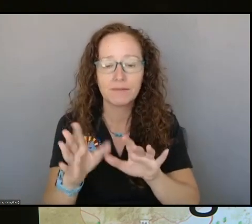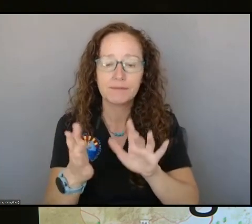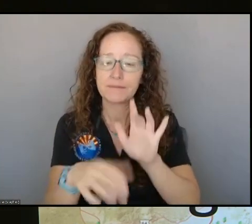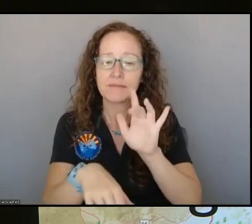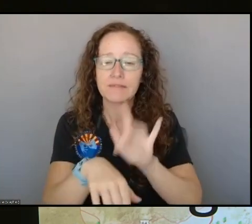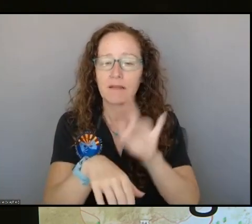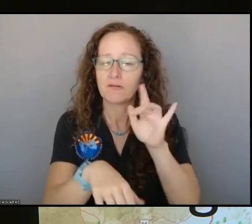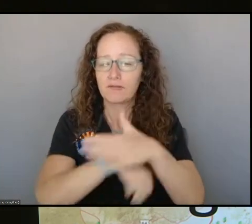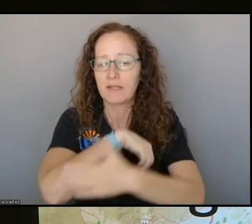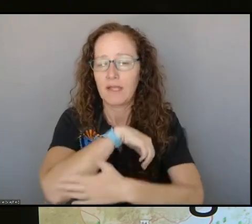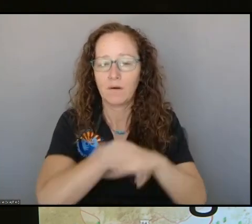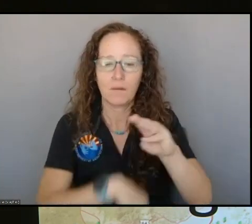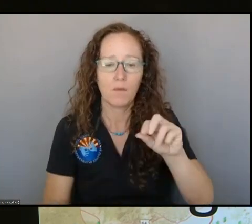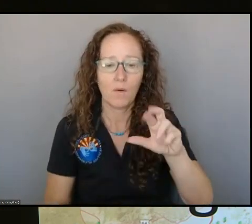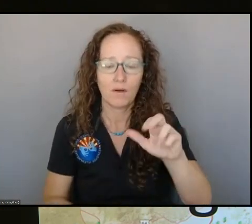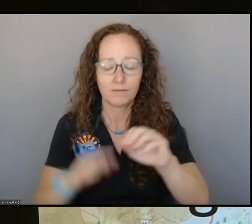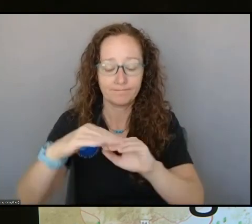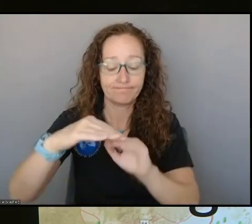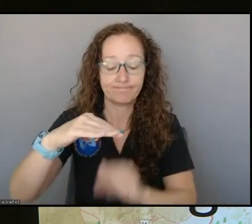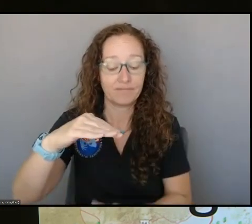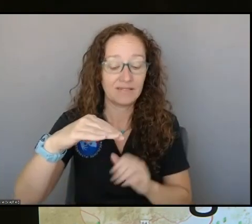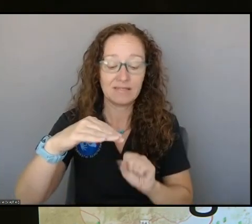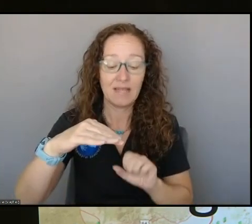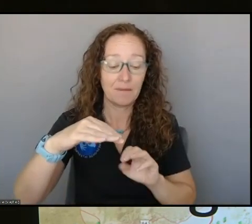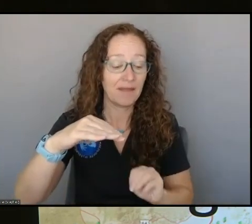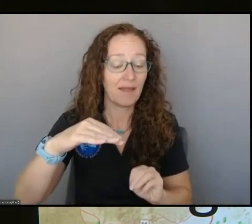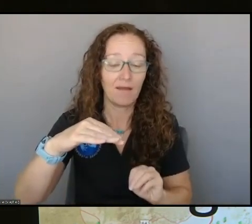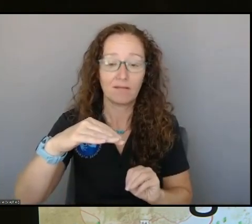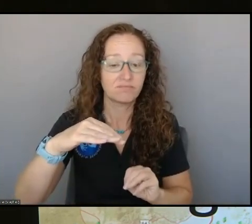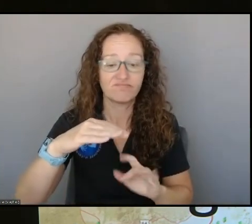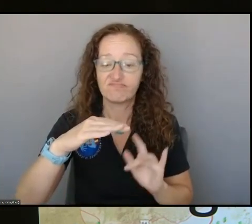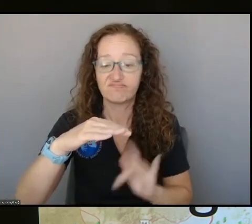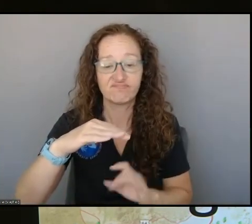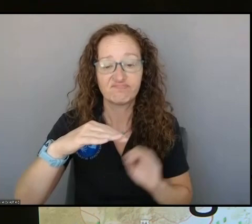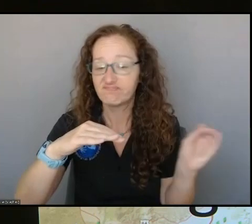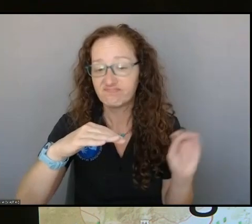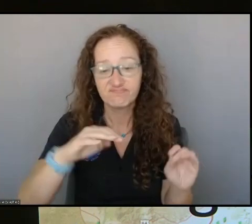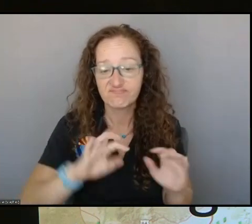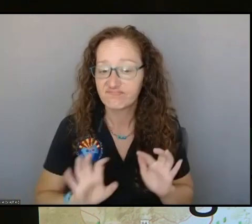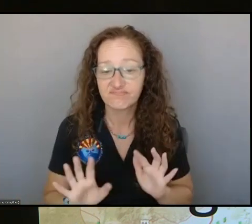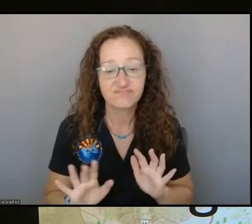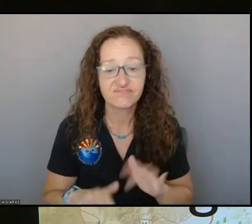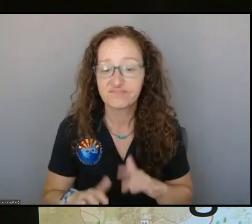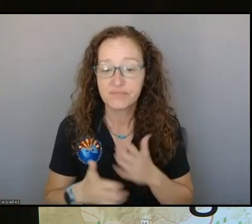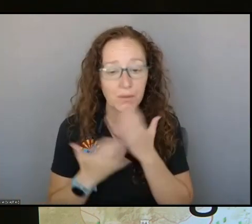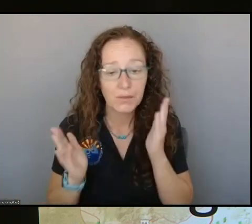in San Miguel County where we're at. So we didn't get any rain on the fire yesterday. We know we got a little bit the